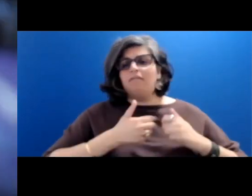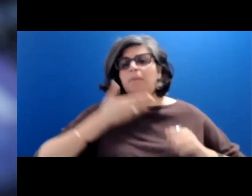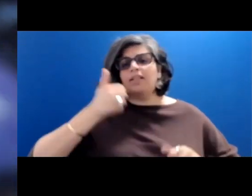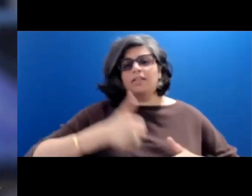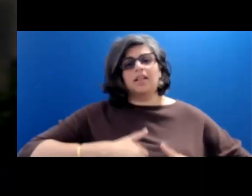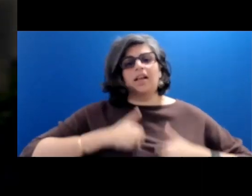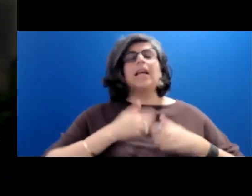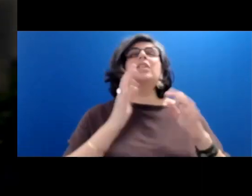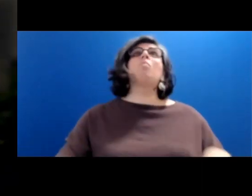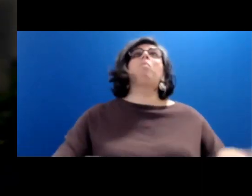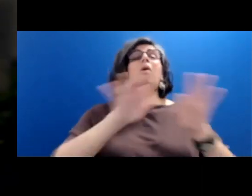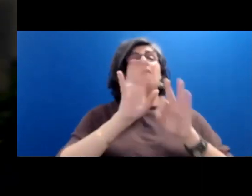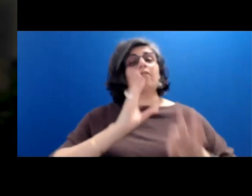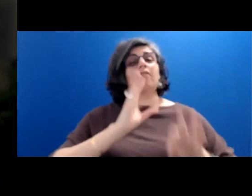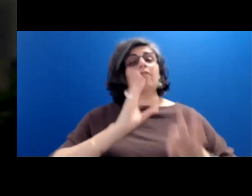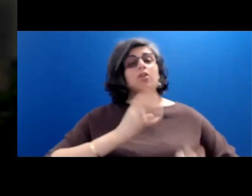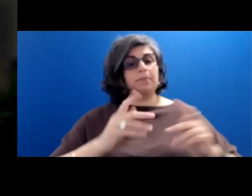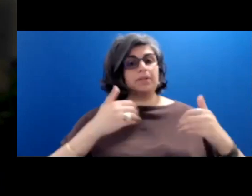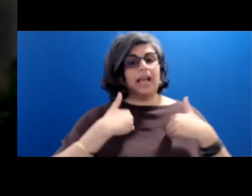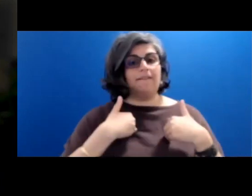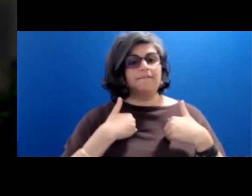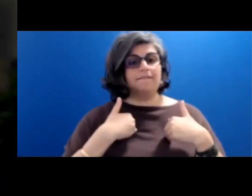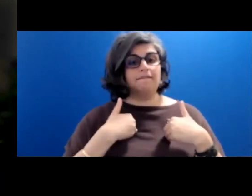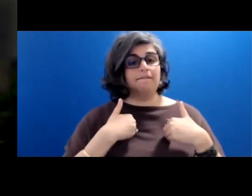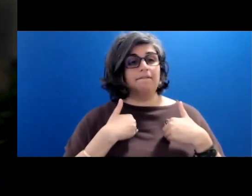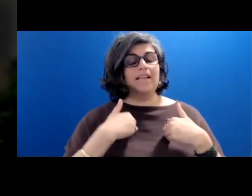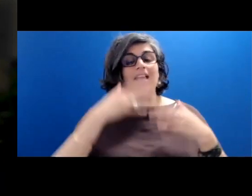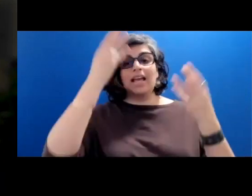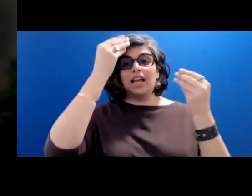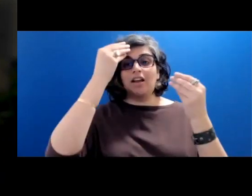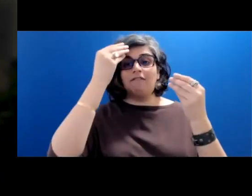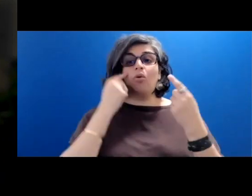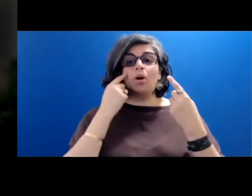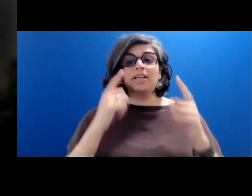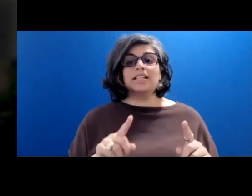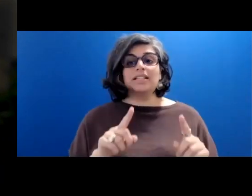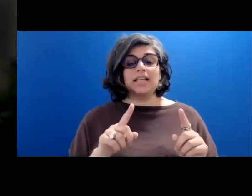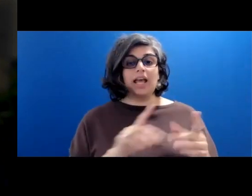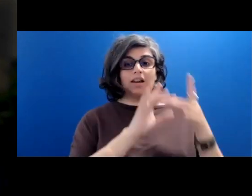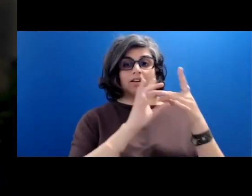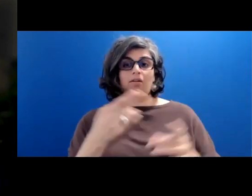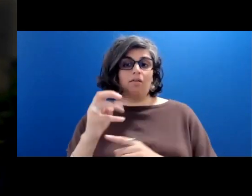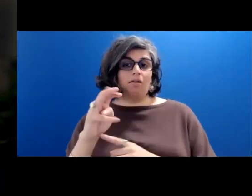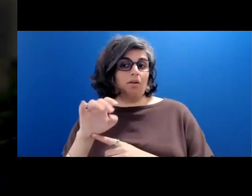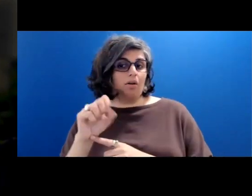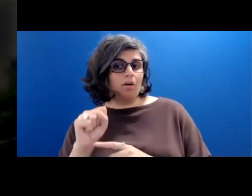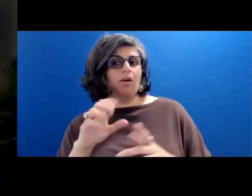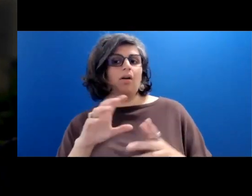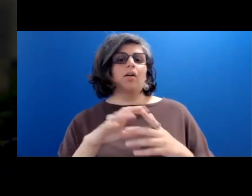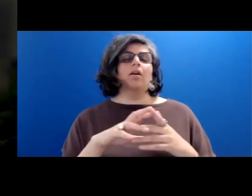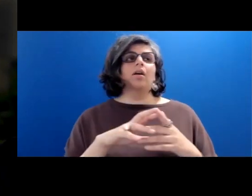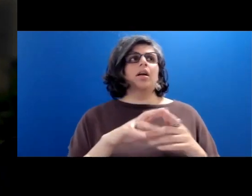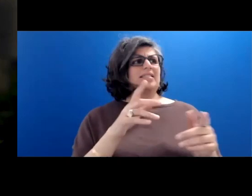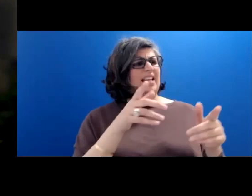It is so important for trans people to have informed consent as it comes to hormones because it gives that individual complete autonomy